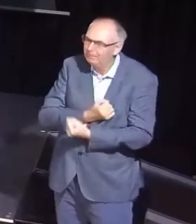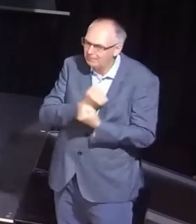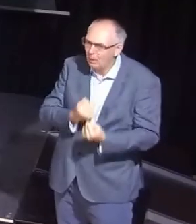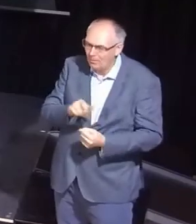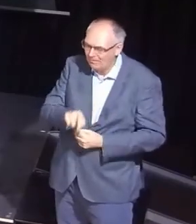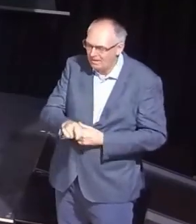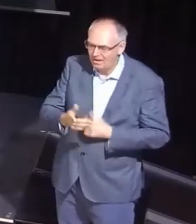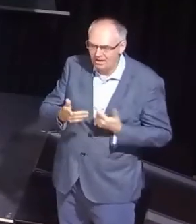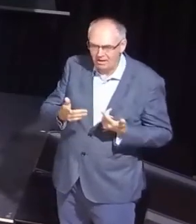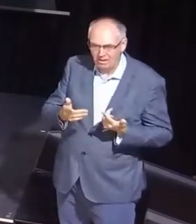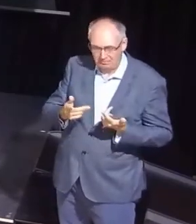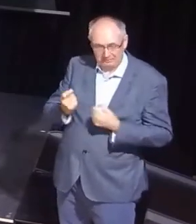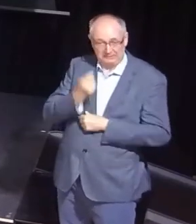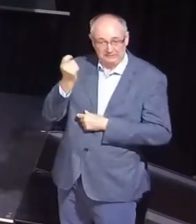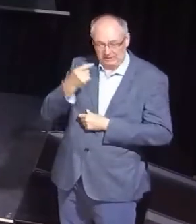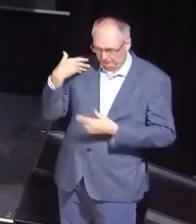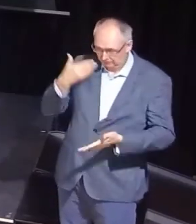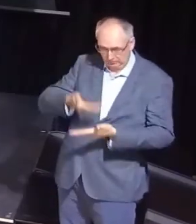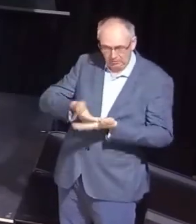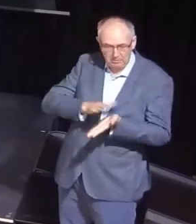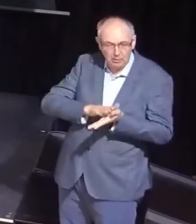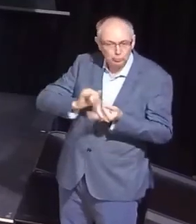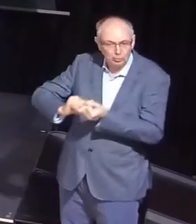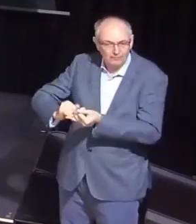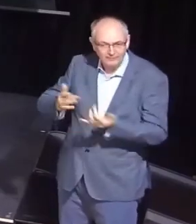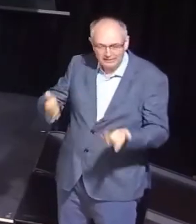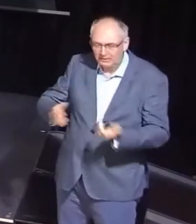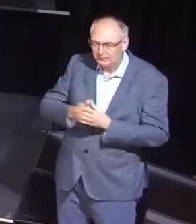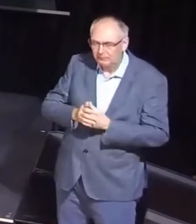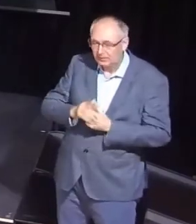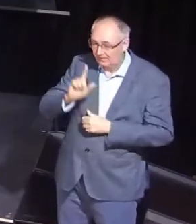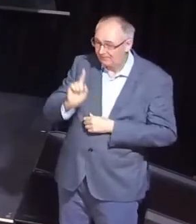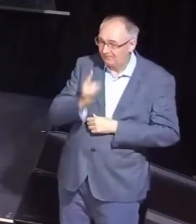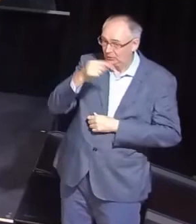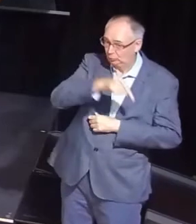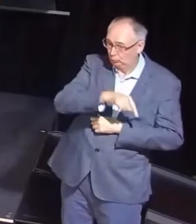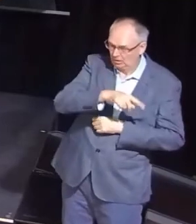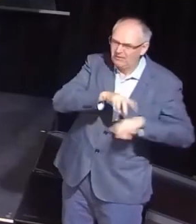It's been very successful at Microsoft. And again, that first one, the video from that first one,